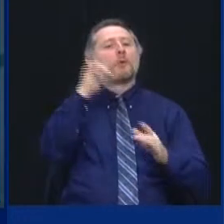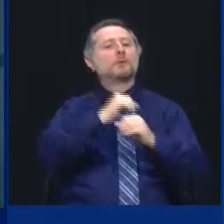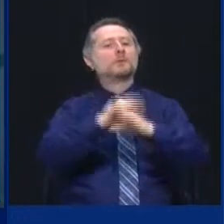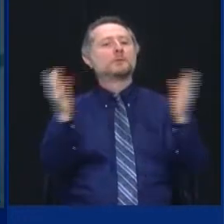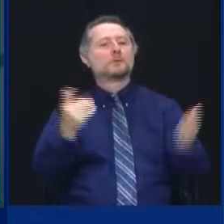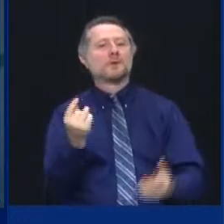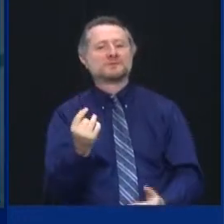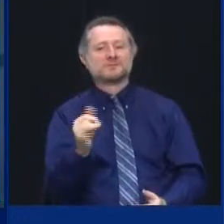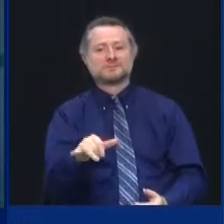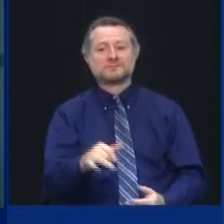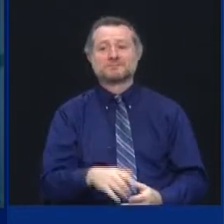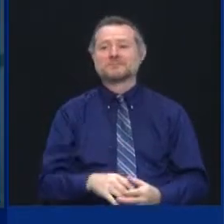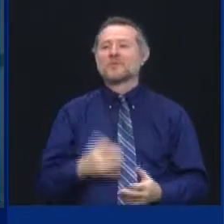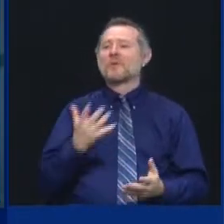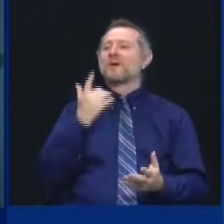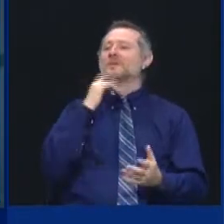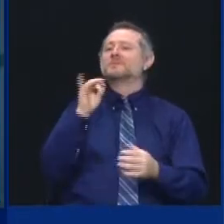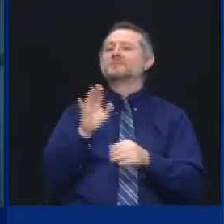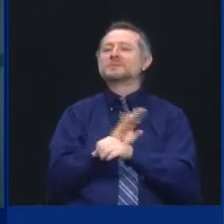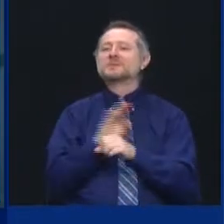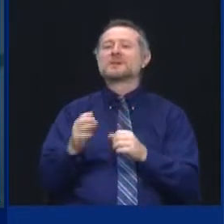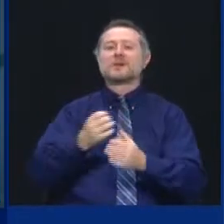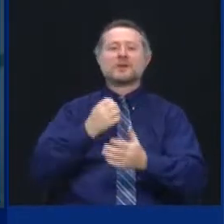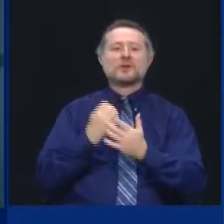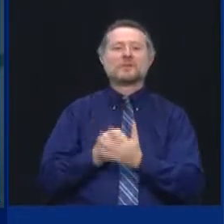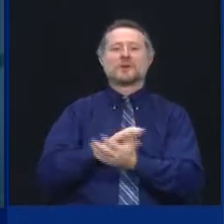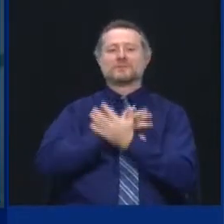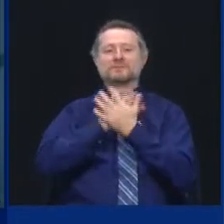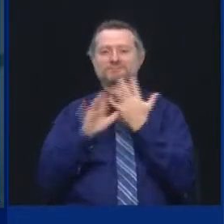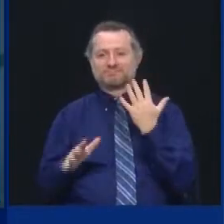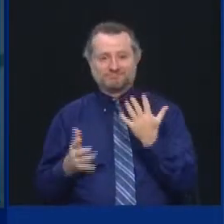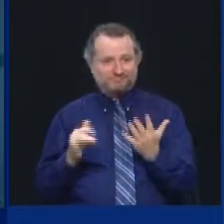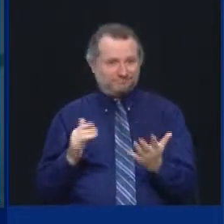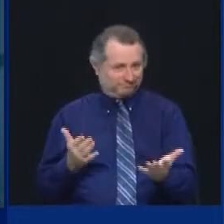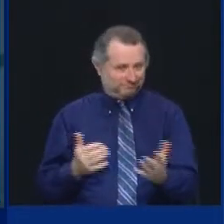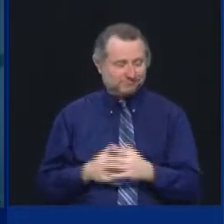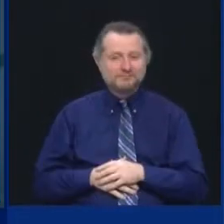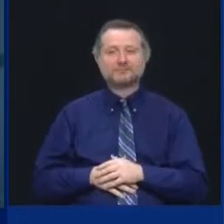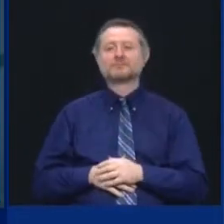AFTER ALL OF THIS INVESTMENT WE'RE GOING TO BE MAKING IN THE